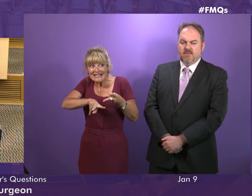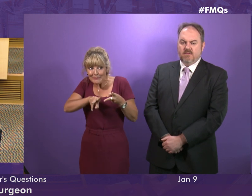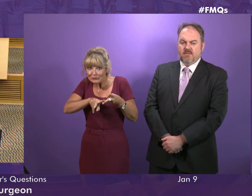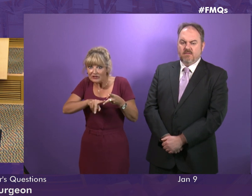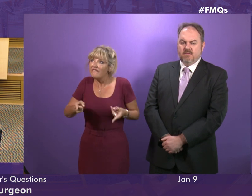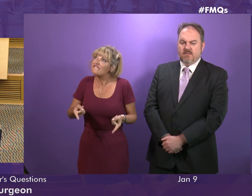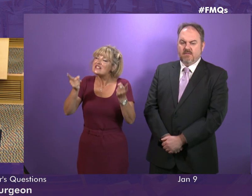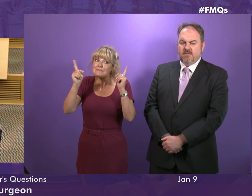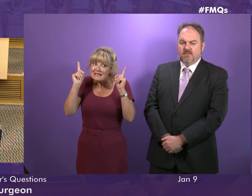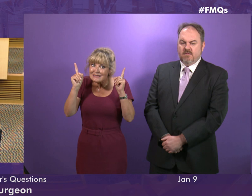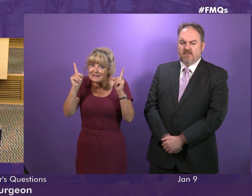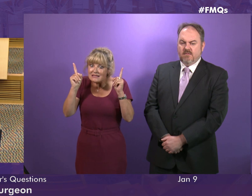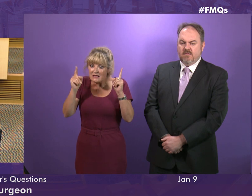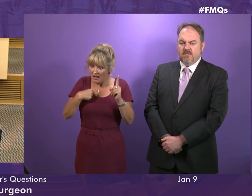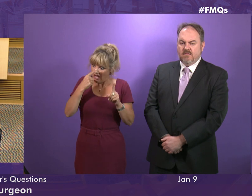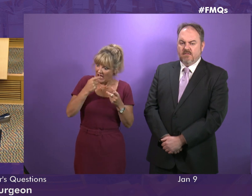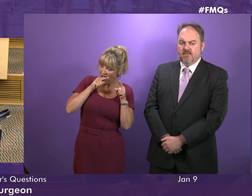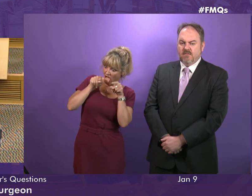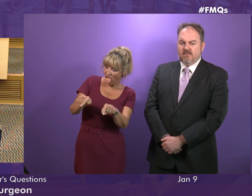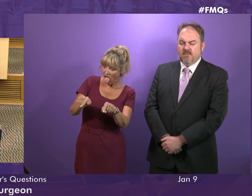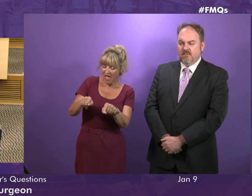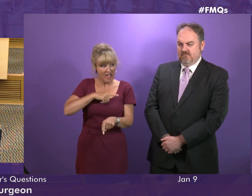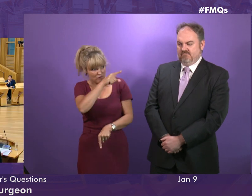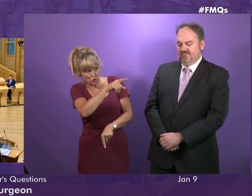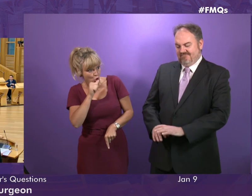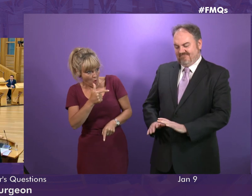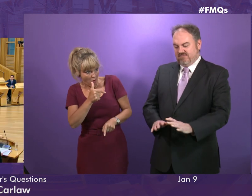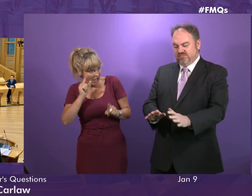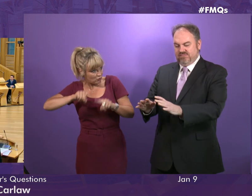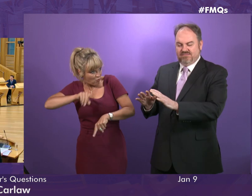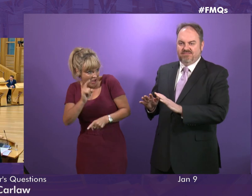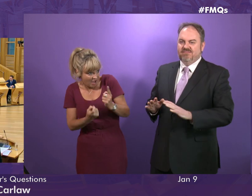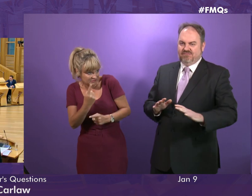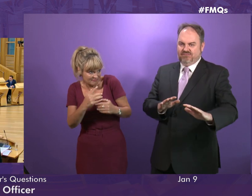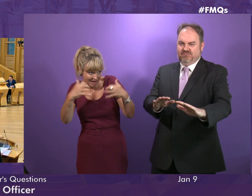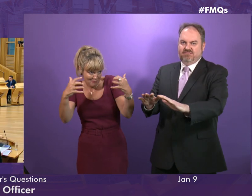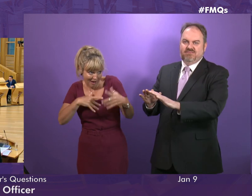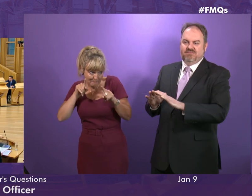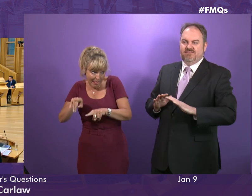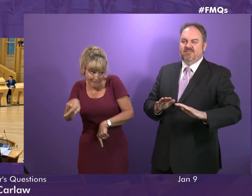incapable of paying attention to what is going on in Parliament. [Interruption].